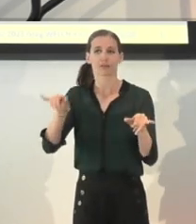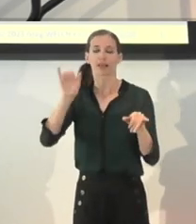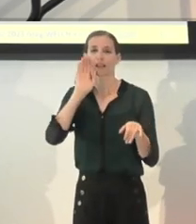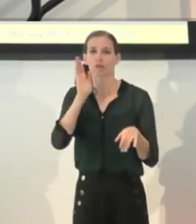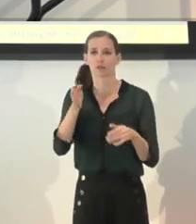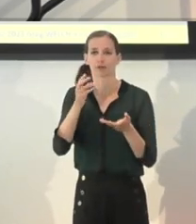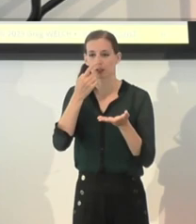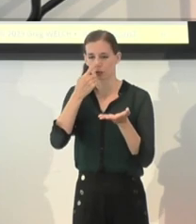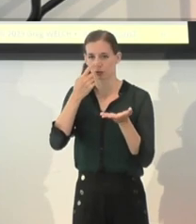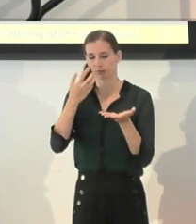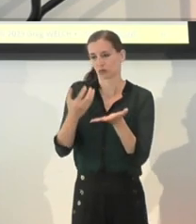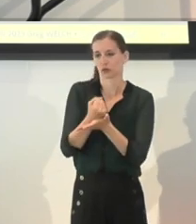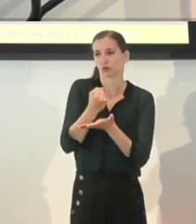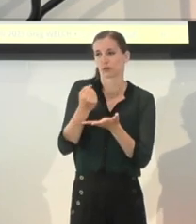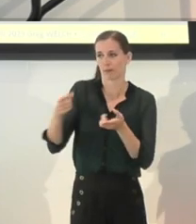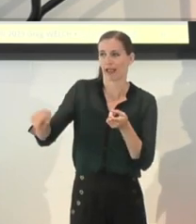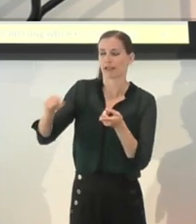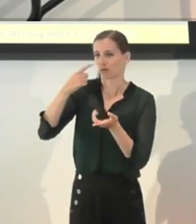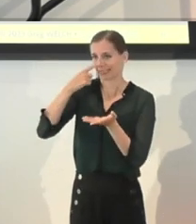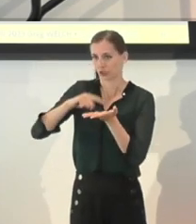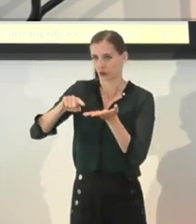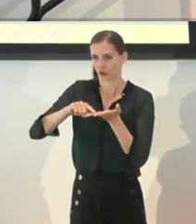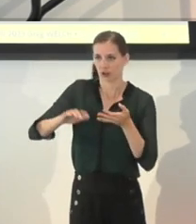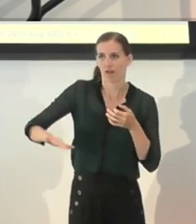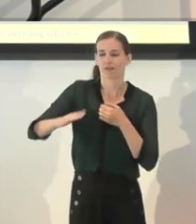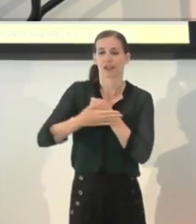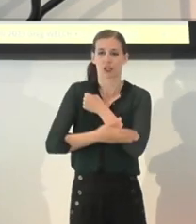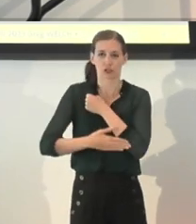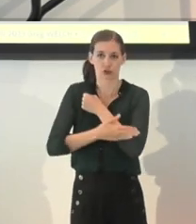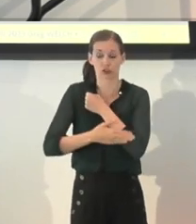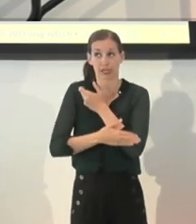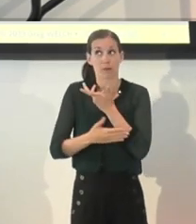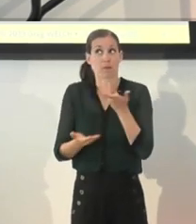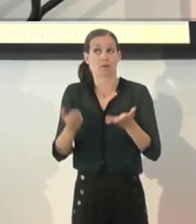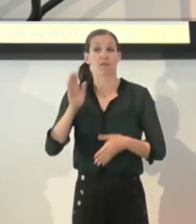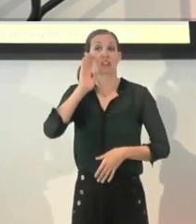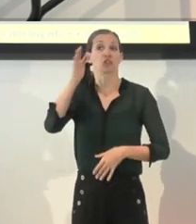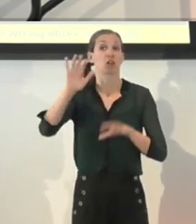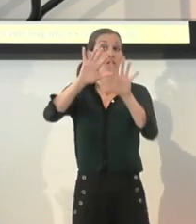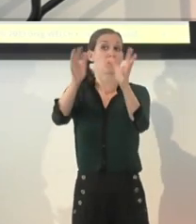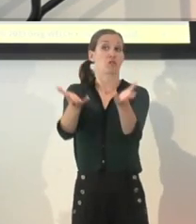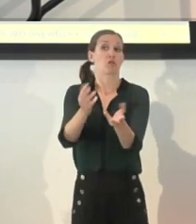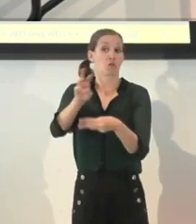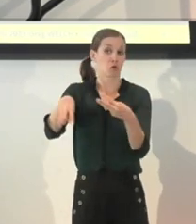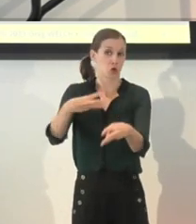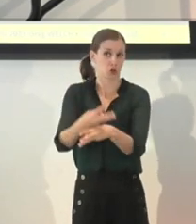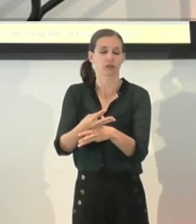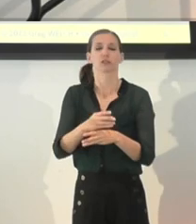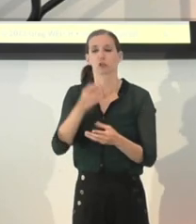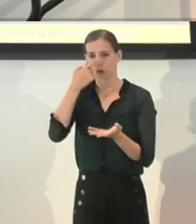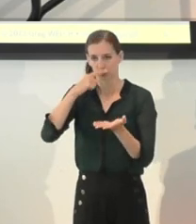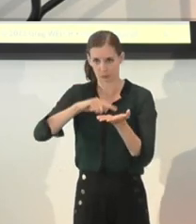over the country, eventually the world, to do human subject research in particular in Exar.